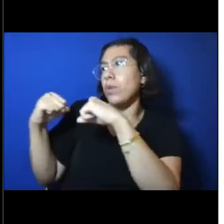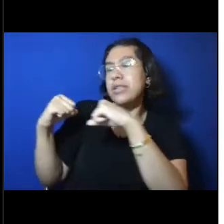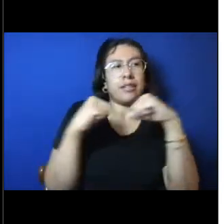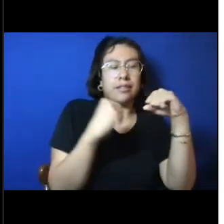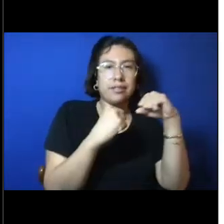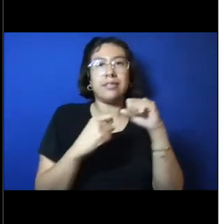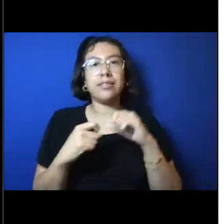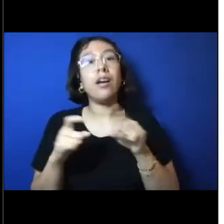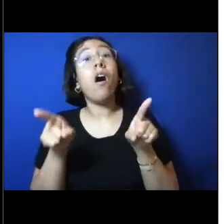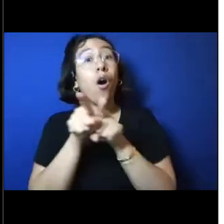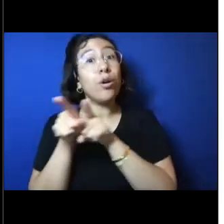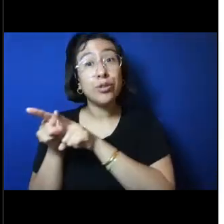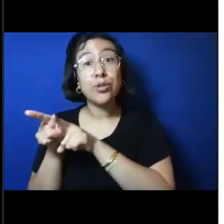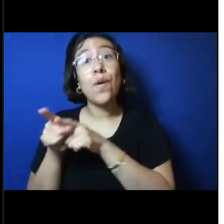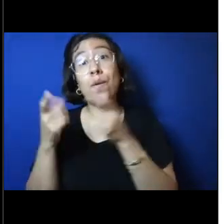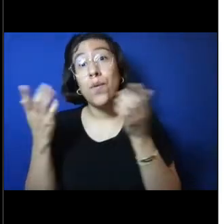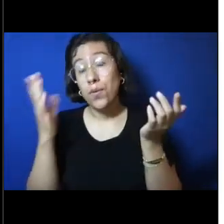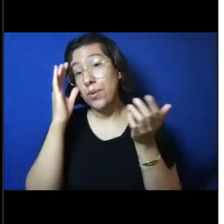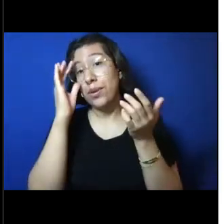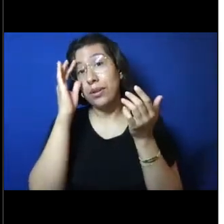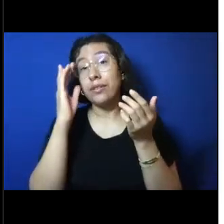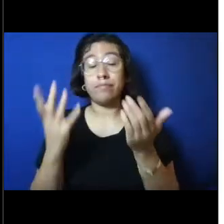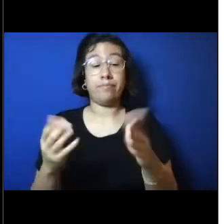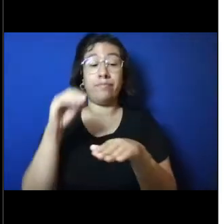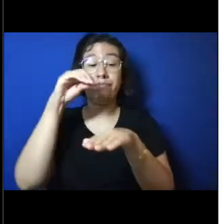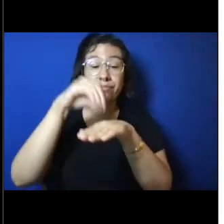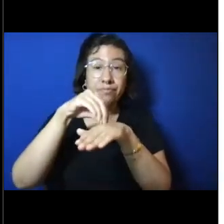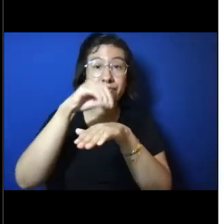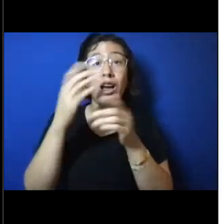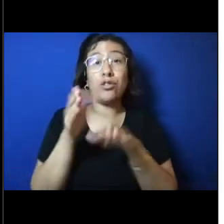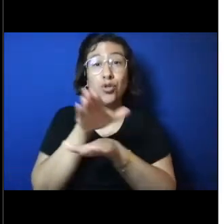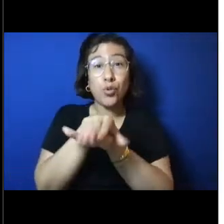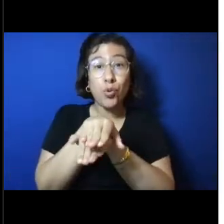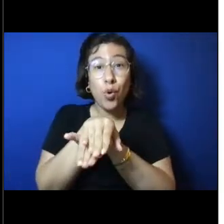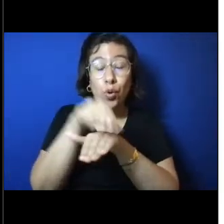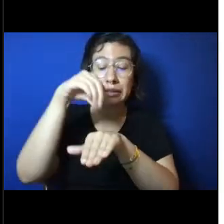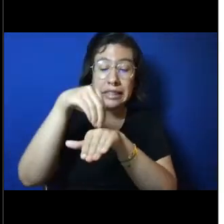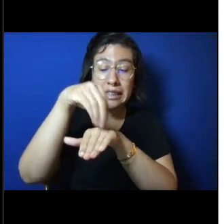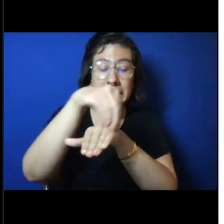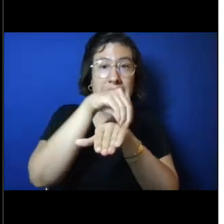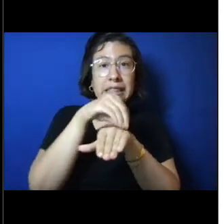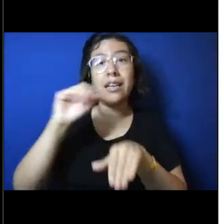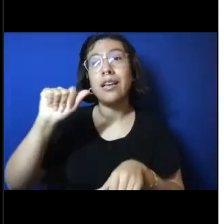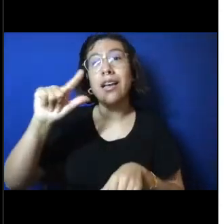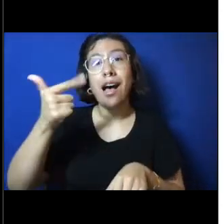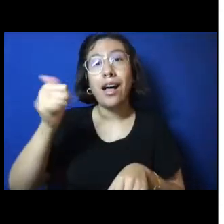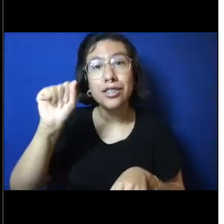They also can eat some of the things that grow on sea turtles like algae and barnacles. And they can also eat some of the scraps